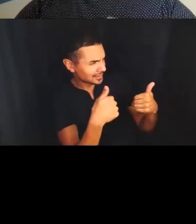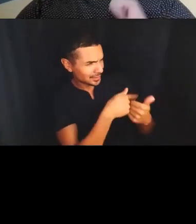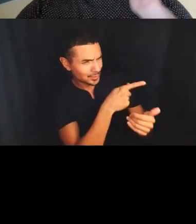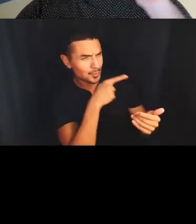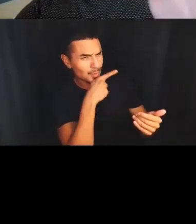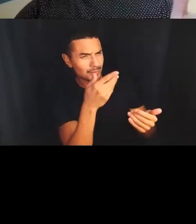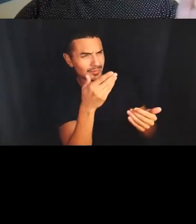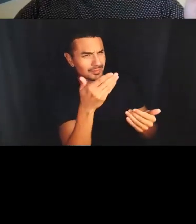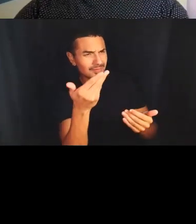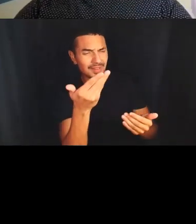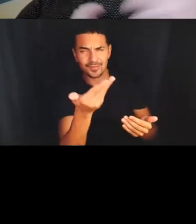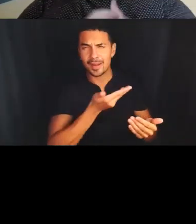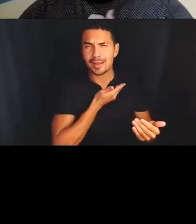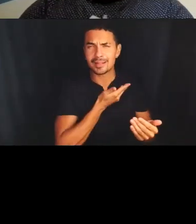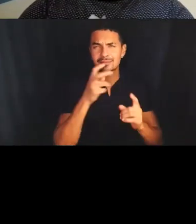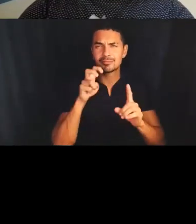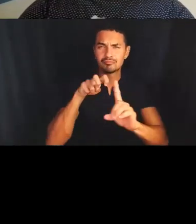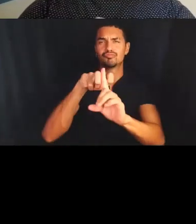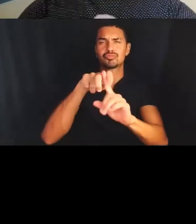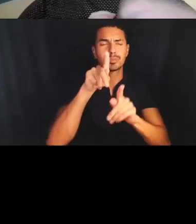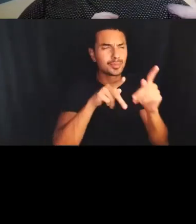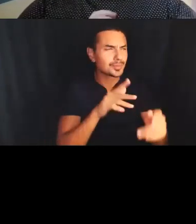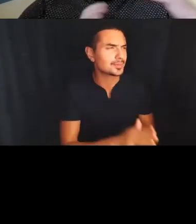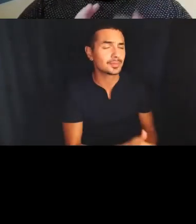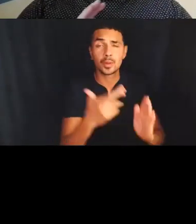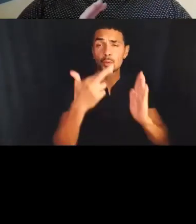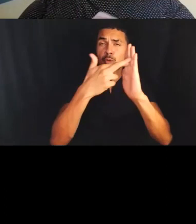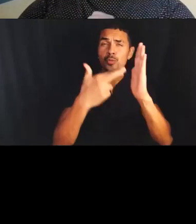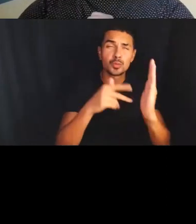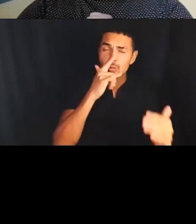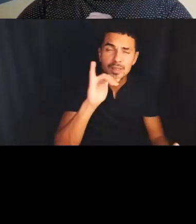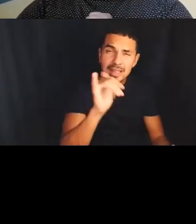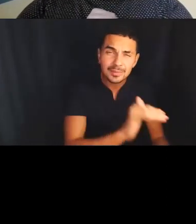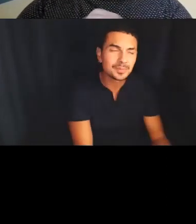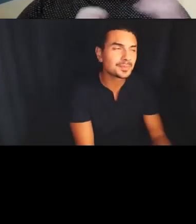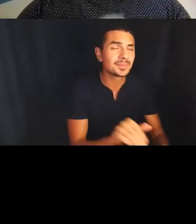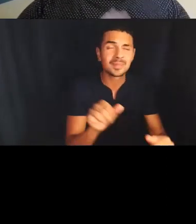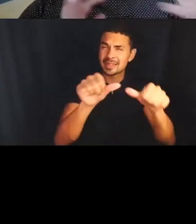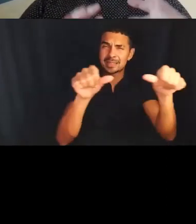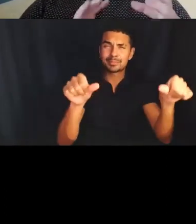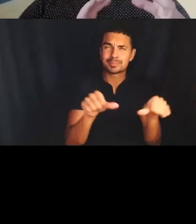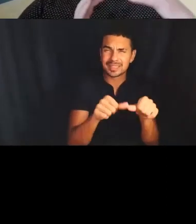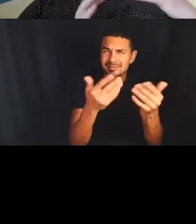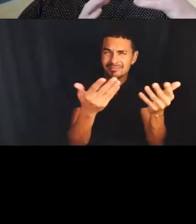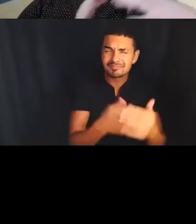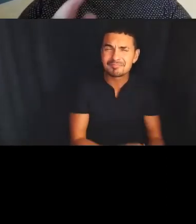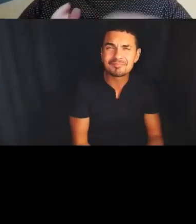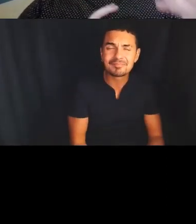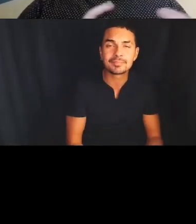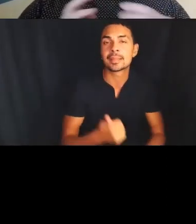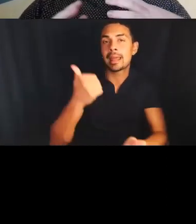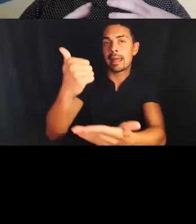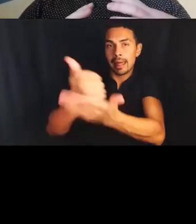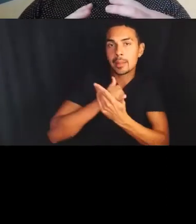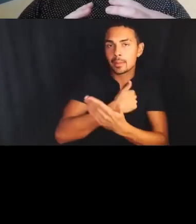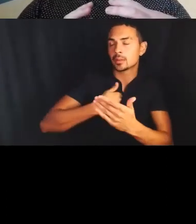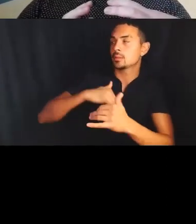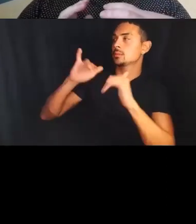or what the registration process was like, or what the space was like. That helped us to create each listening session